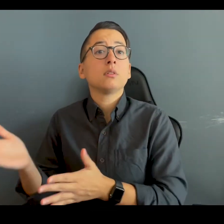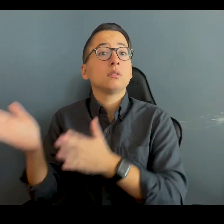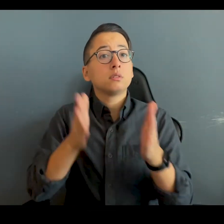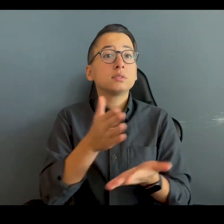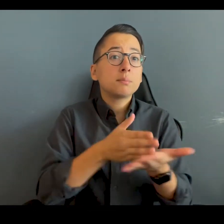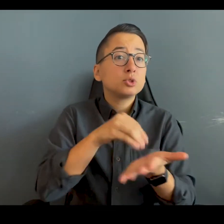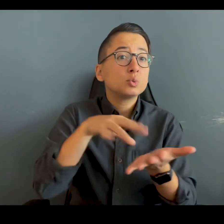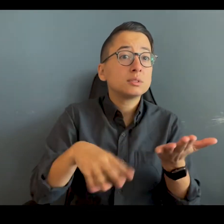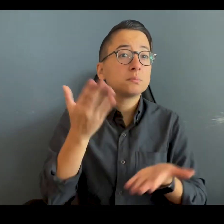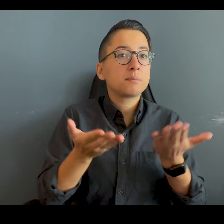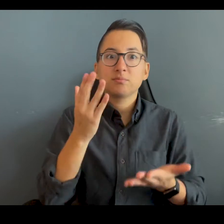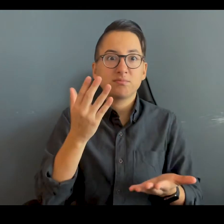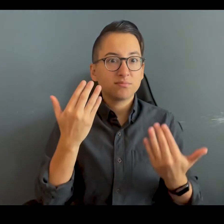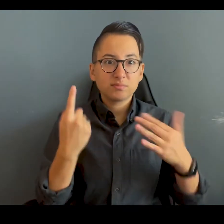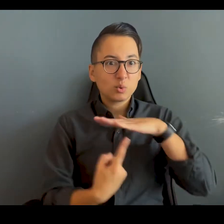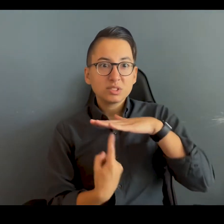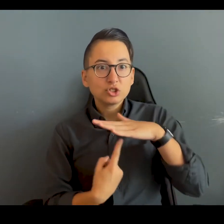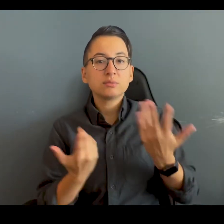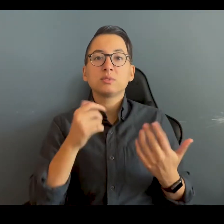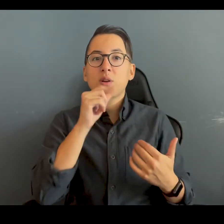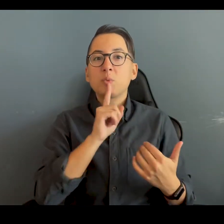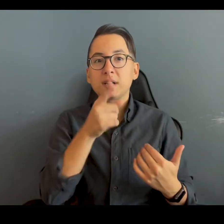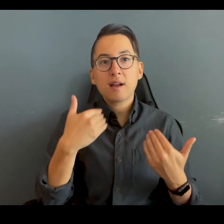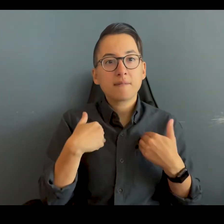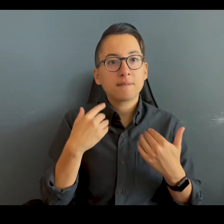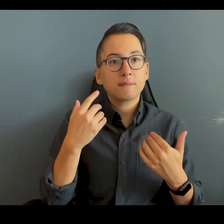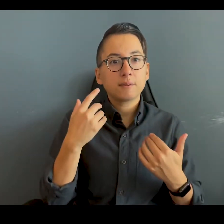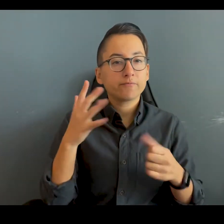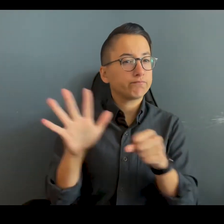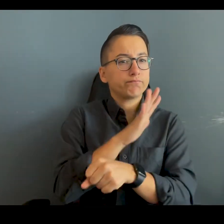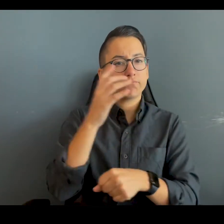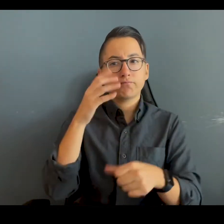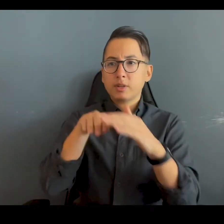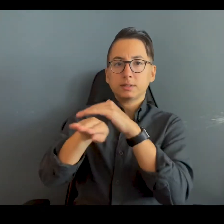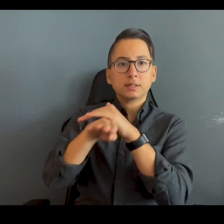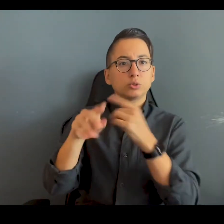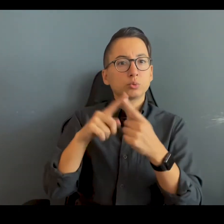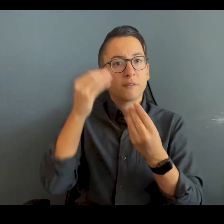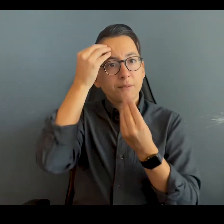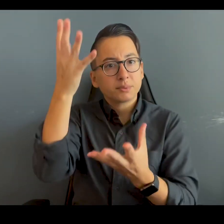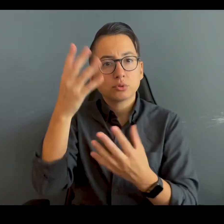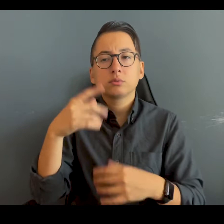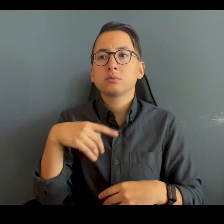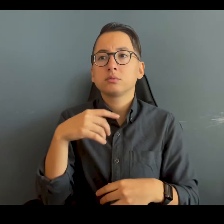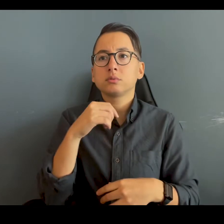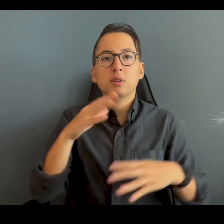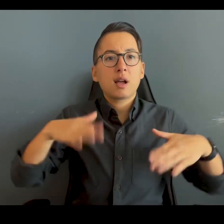Another group of students may not have the similar experiences; probably isolation, limited access to information,